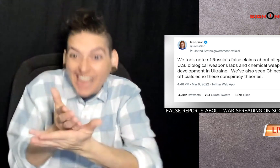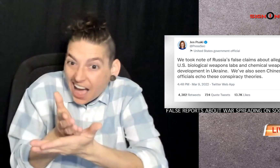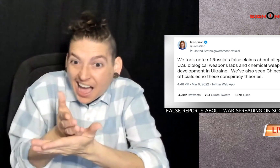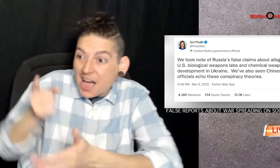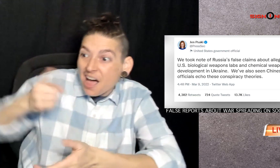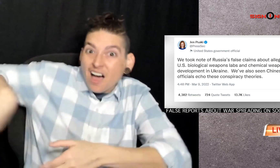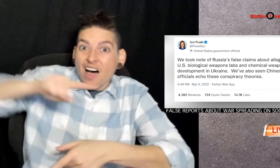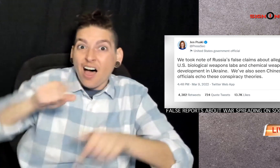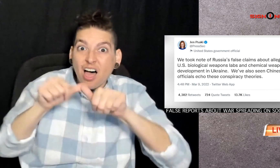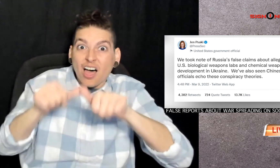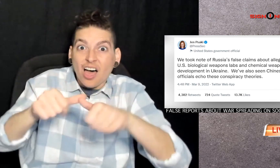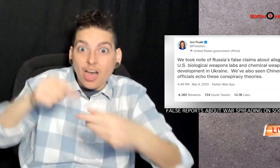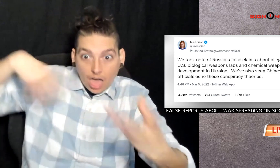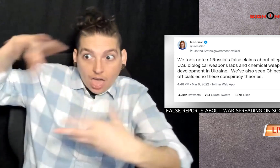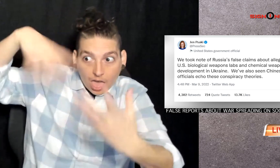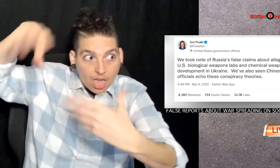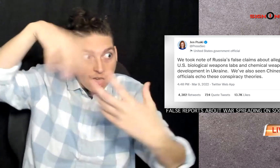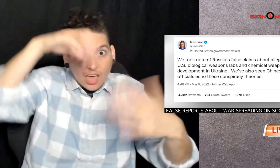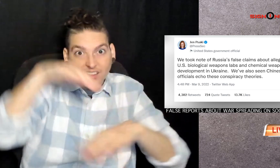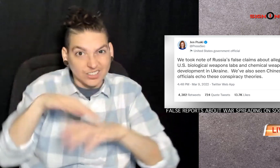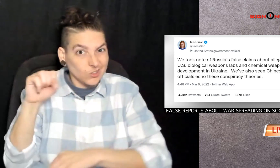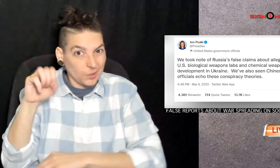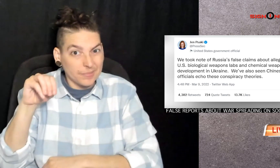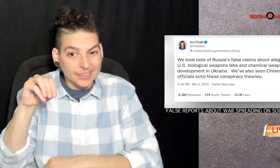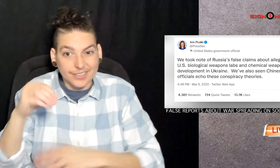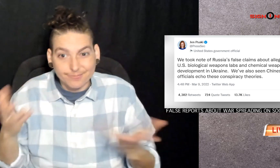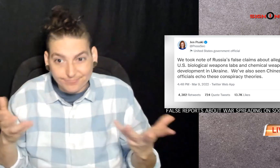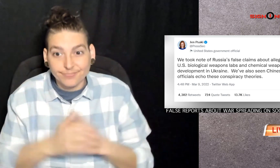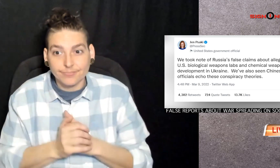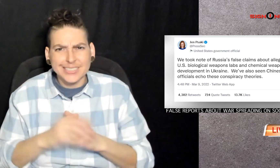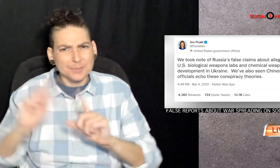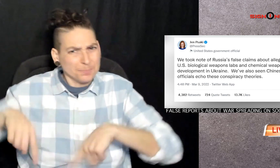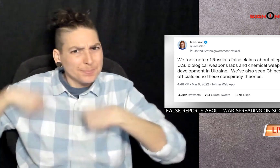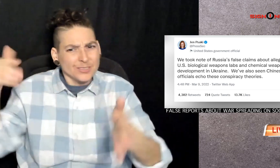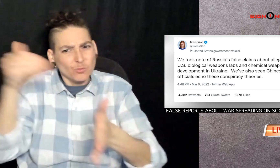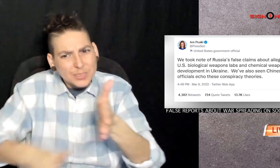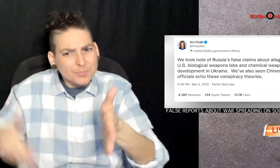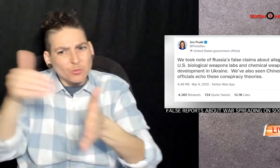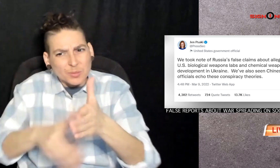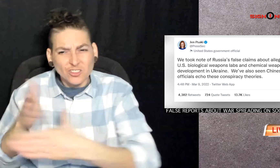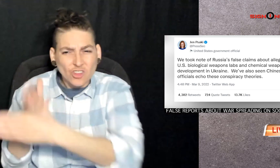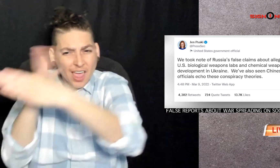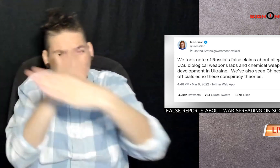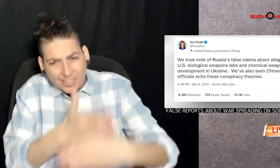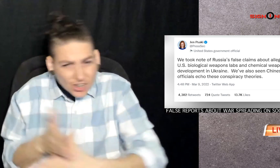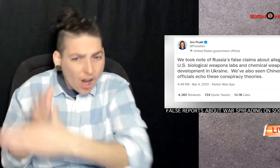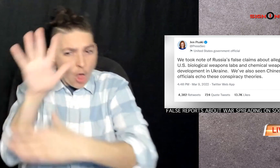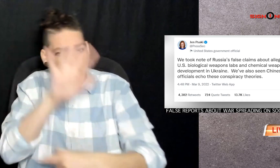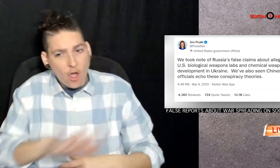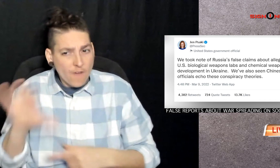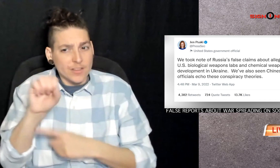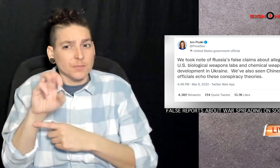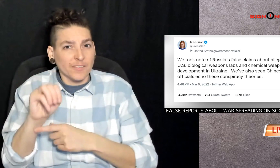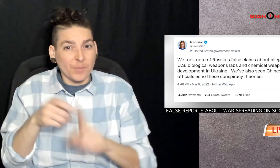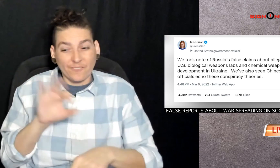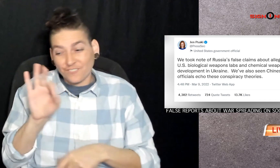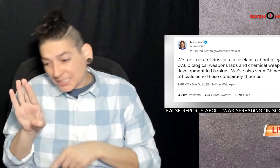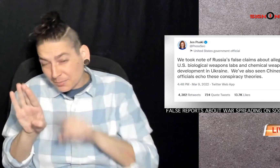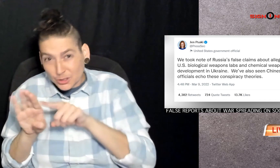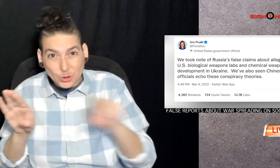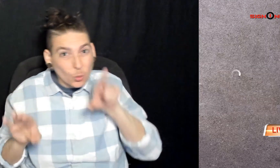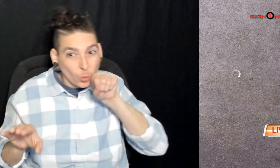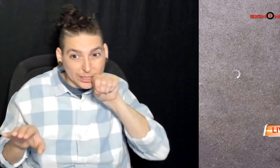is false but that has not stopped it from circulating on social media it has been repeated